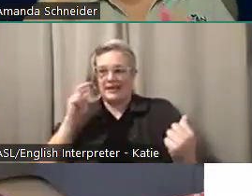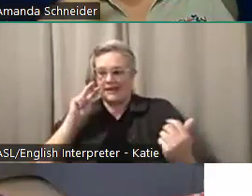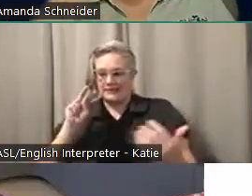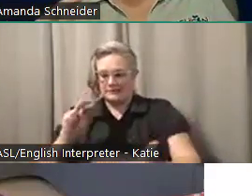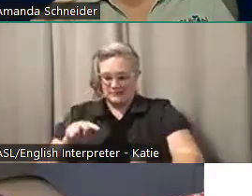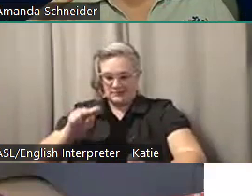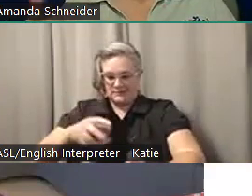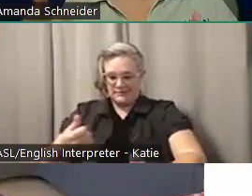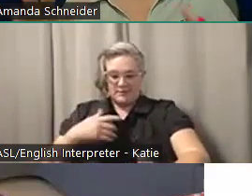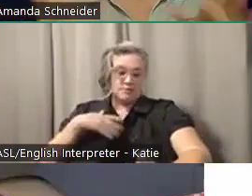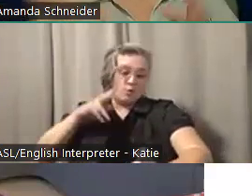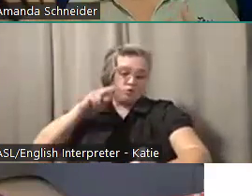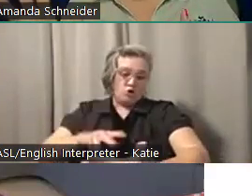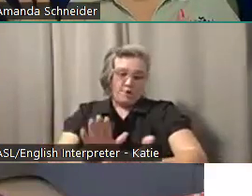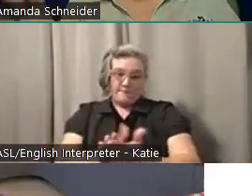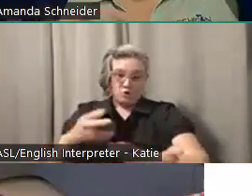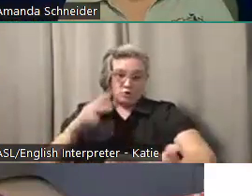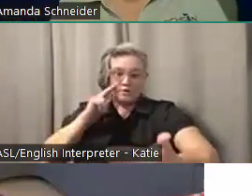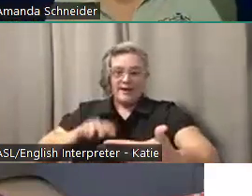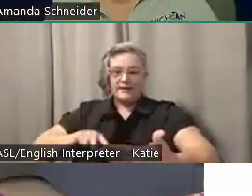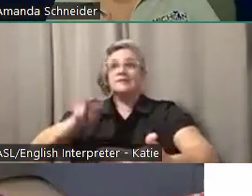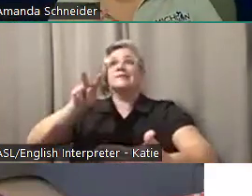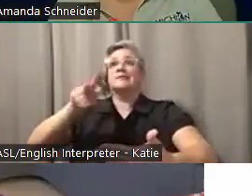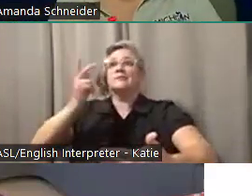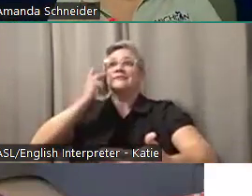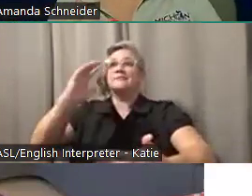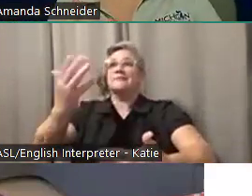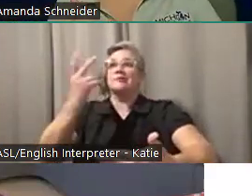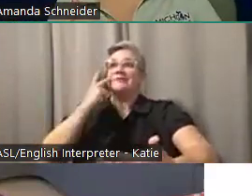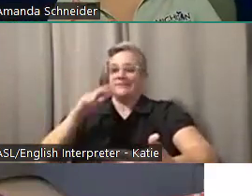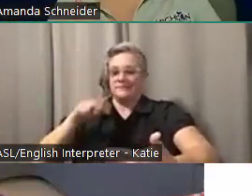Um, or your face in the mirror. So, that's another strategy you can use.